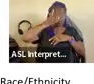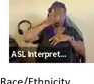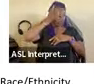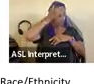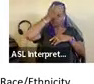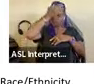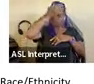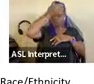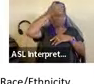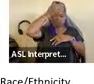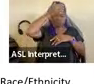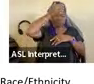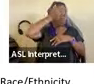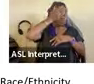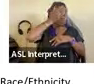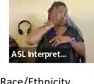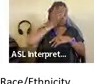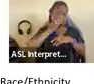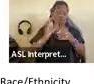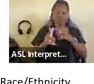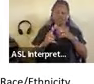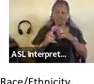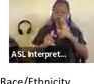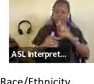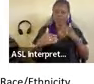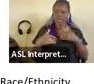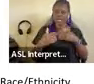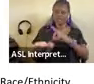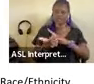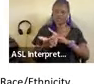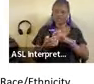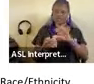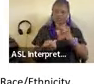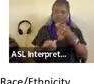Sandy is probably going to talk about, we have started vaccinating the really young